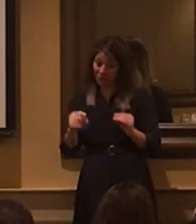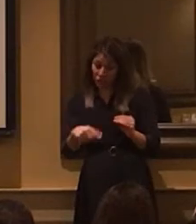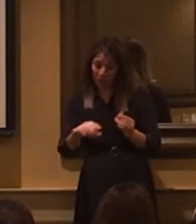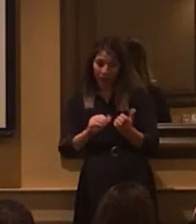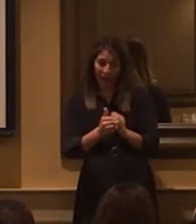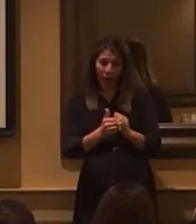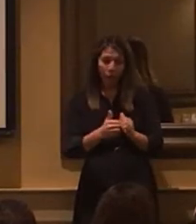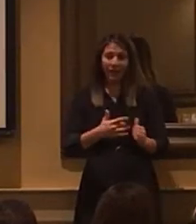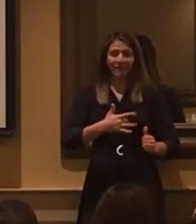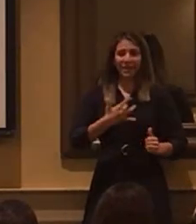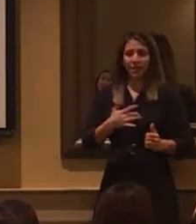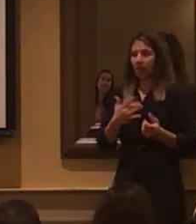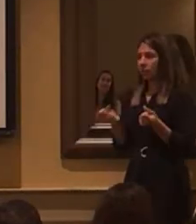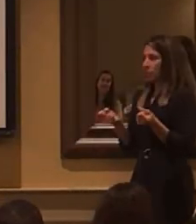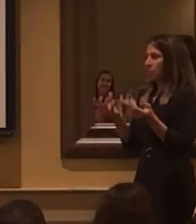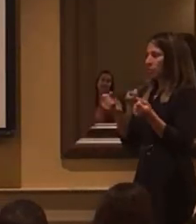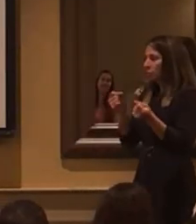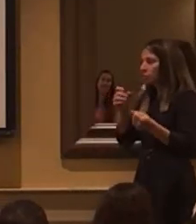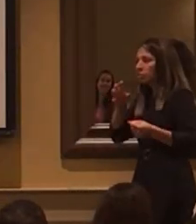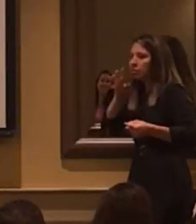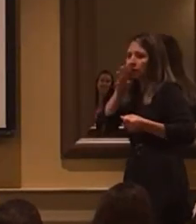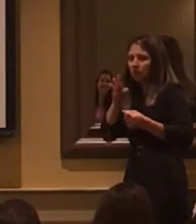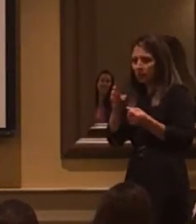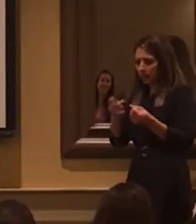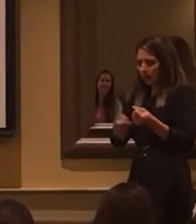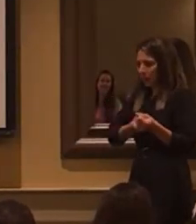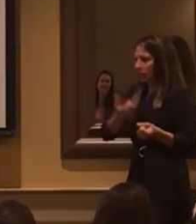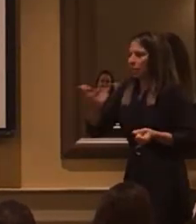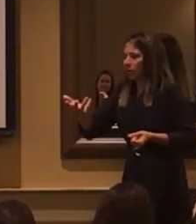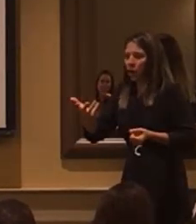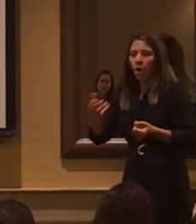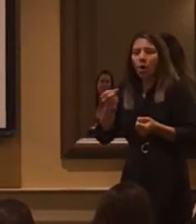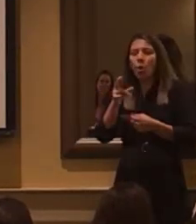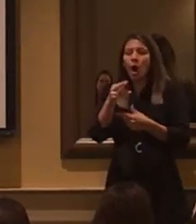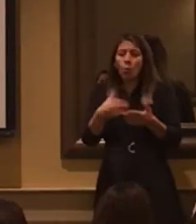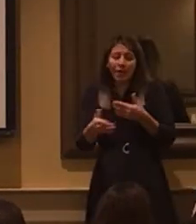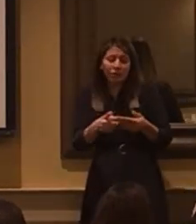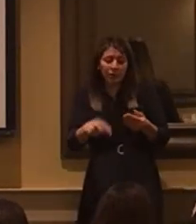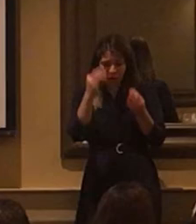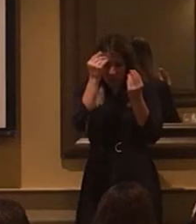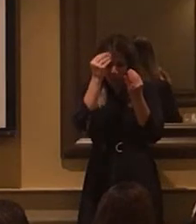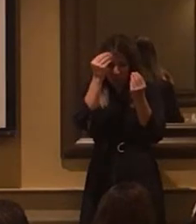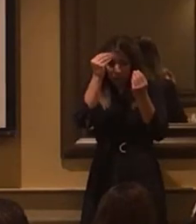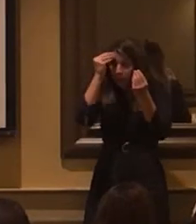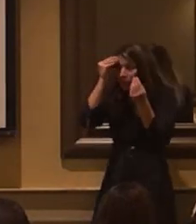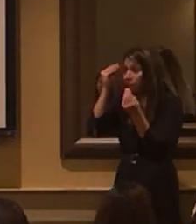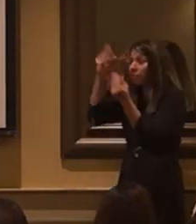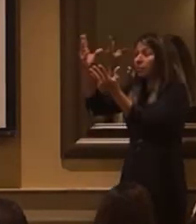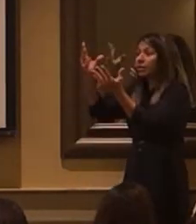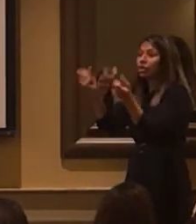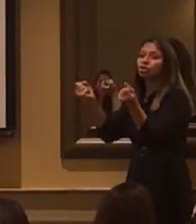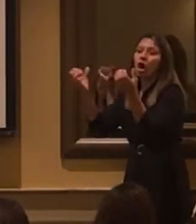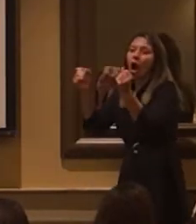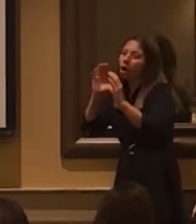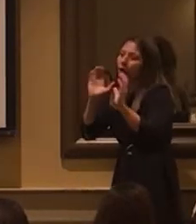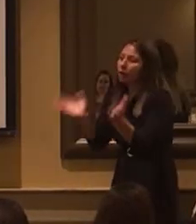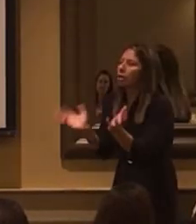or teach them that whatever is on the mind always get that out. Like talk, talk, talk with somebody. You know.